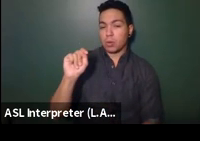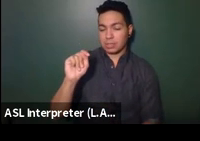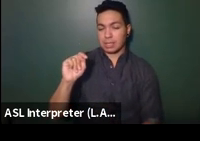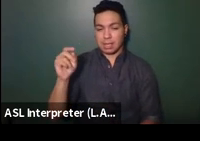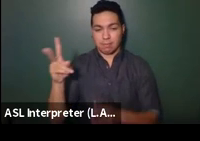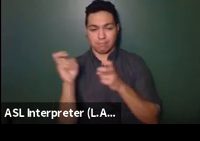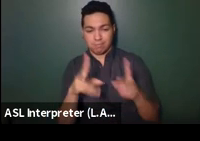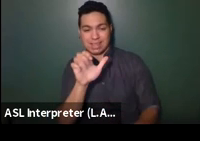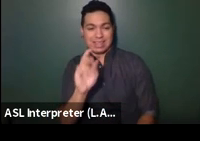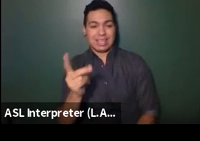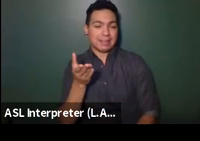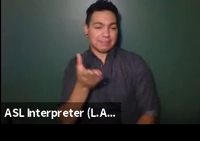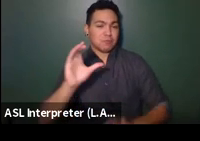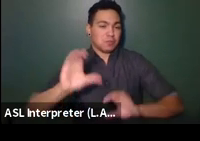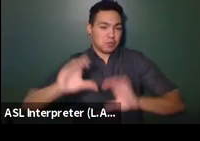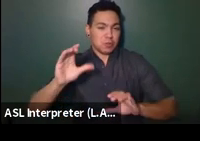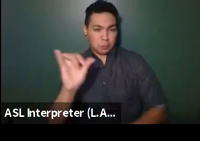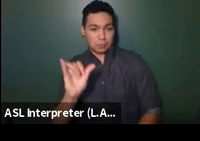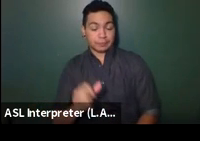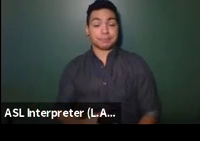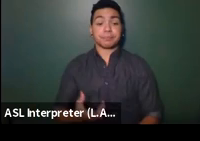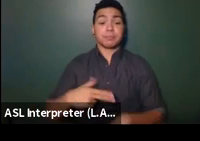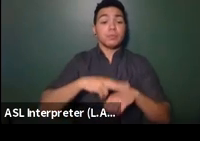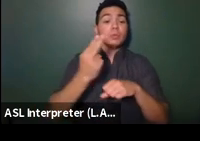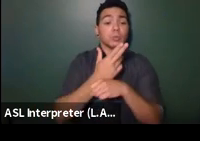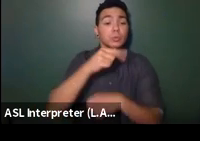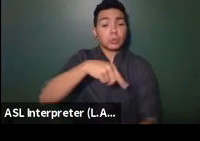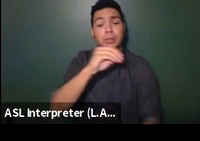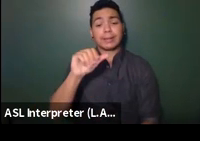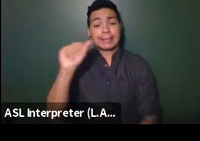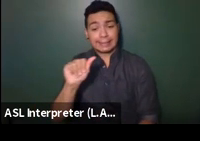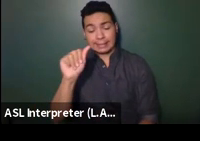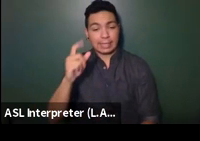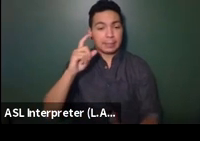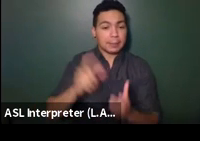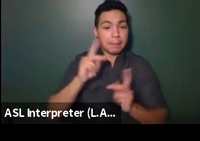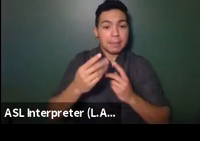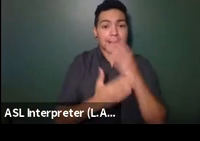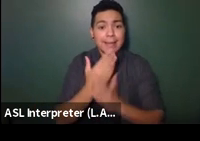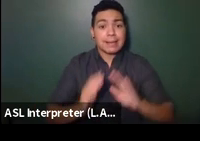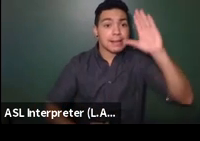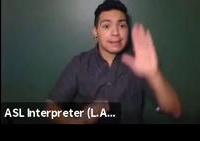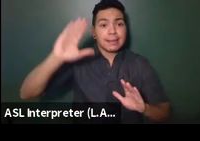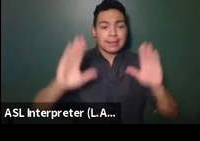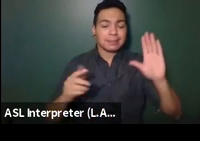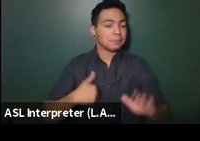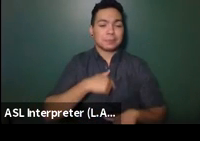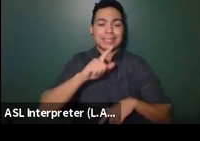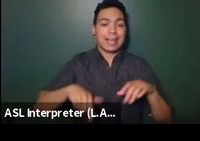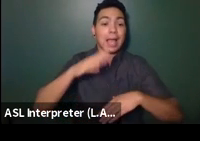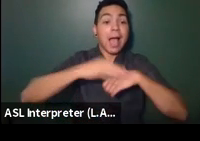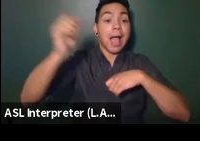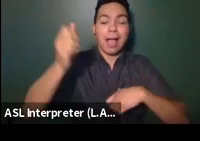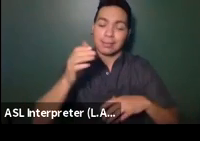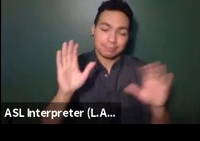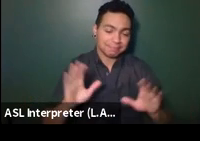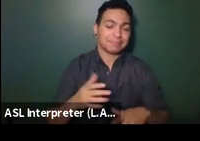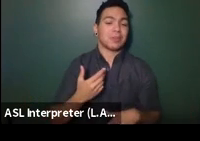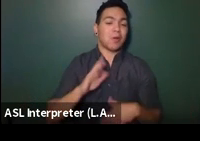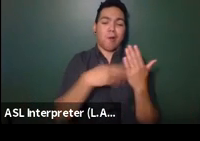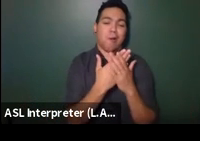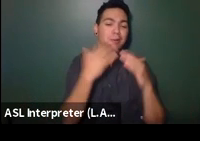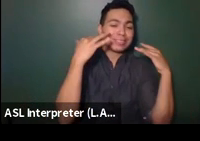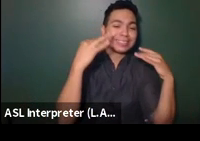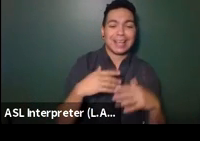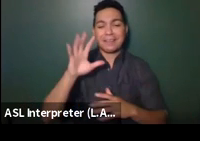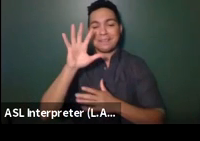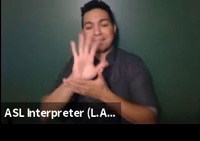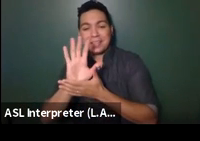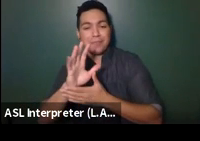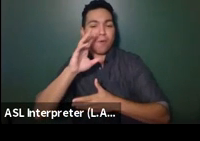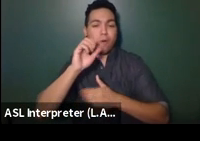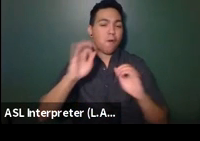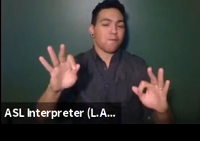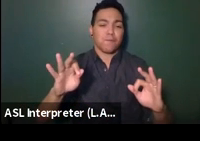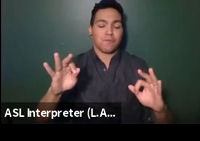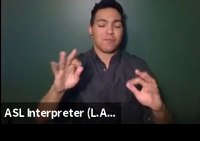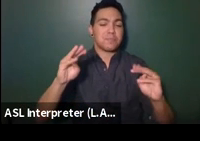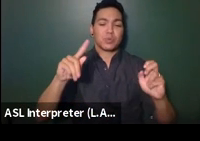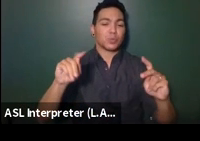ESD 189 - Amy Colburn: Please use the Q AMP. A so as the sessions kind of go through. I see people raise their hand, but we can't call on you. So we have all of your sound and video muted. So please use the Q AMP. A for questions.